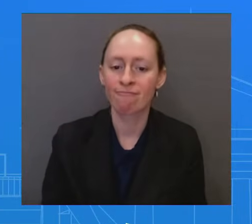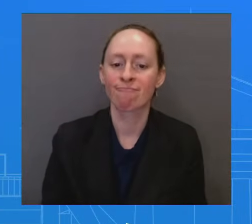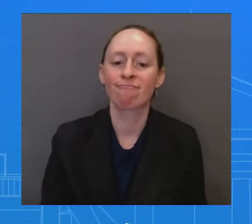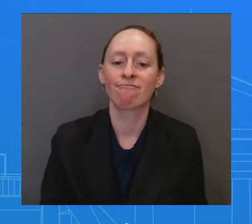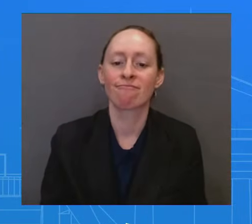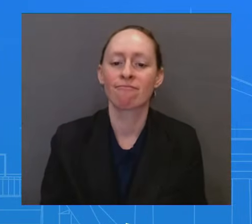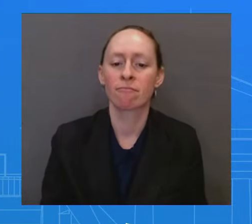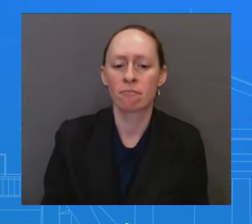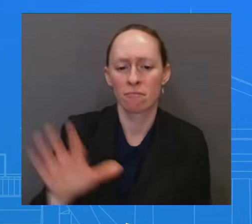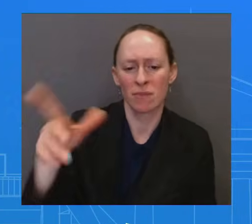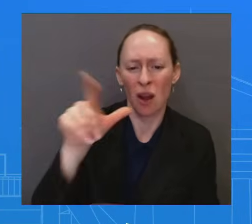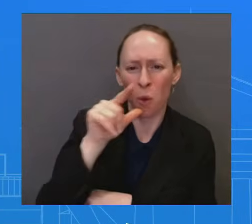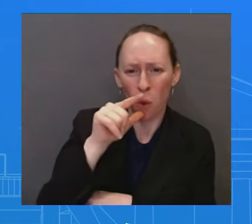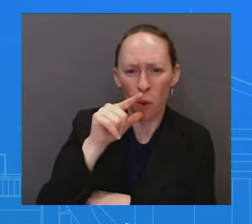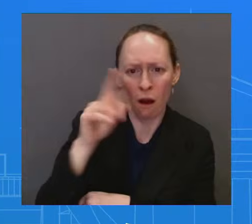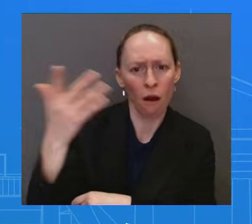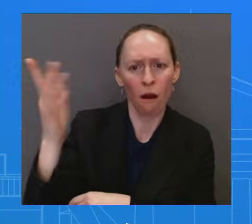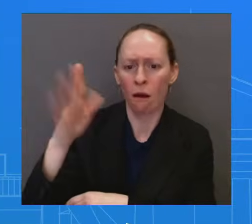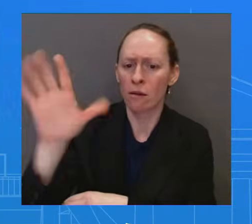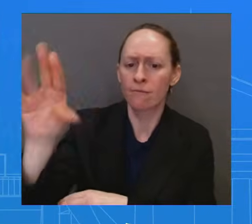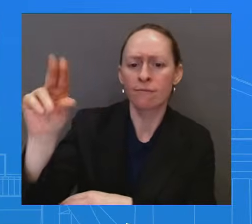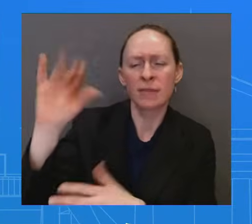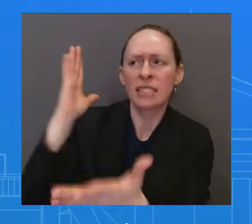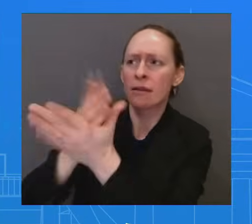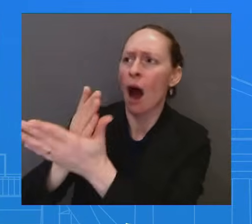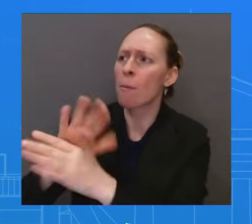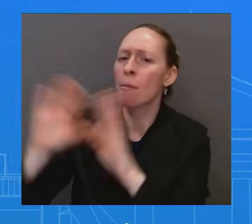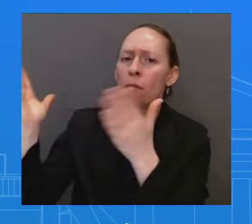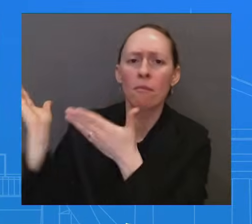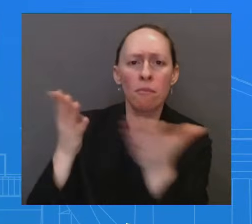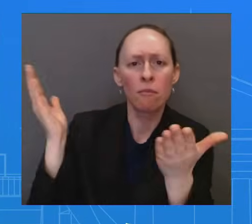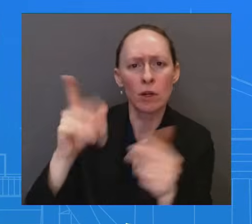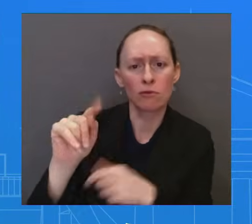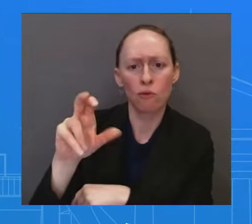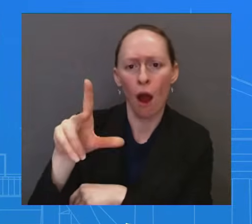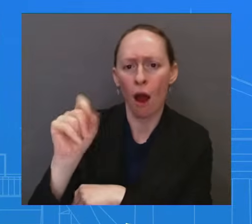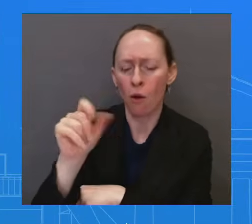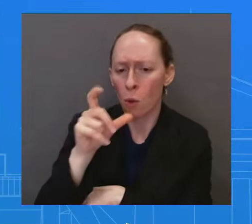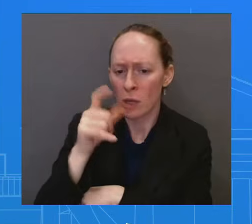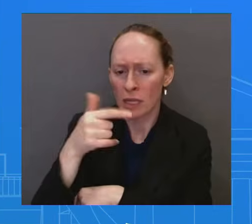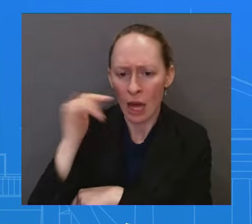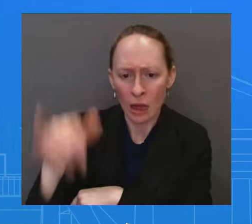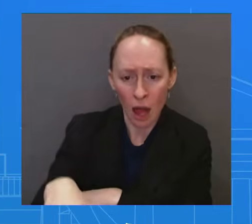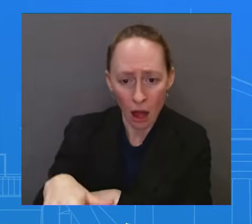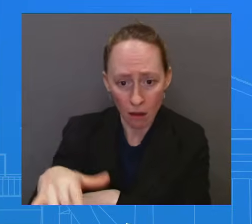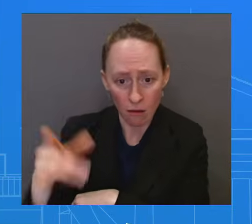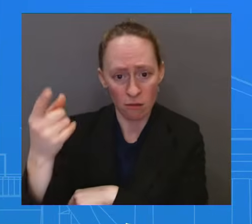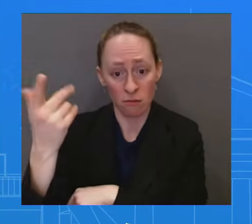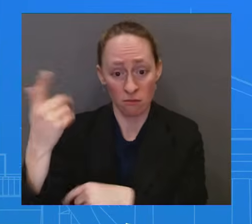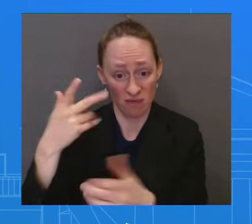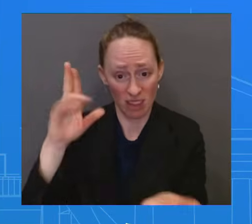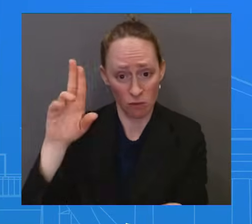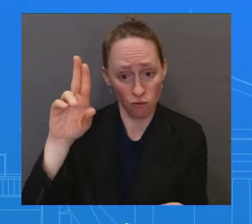The Israelis say that the U.N. doesn't have the capacity to deliver the aid inside Gaza. Where is the bottleneck? Mr. Kirby: It's not -- it's not that somebody is saying,